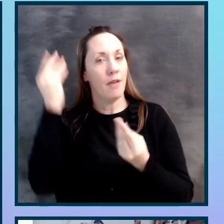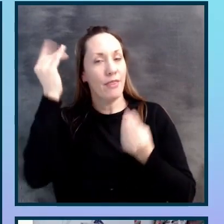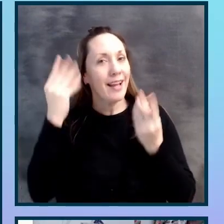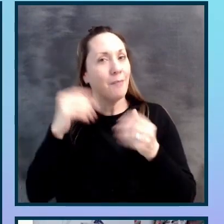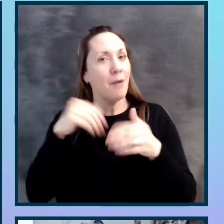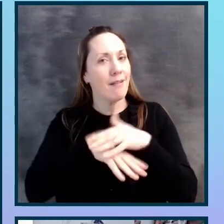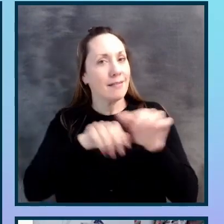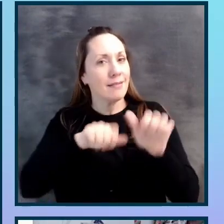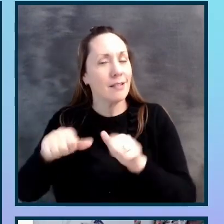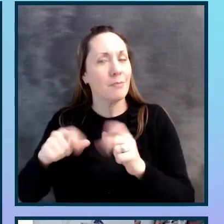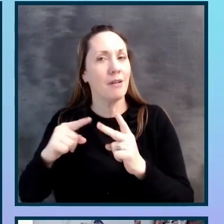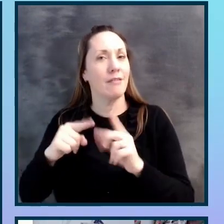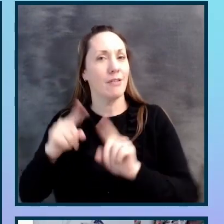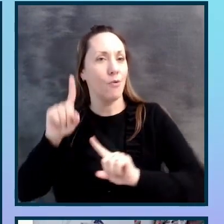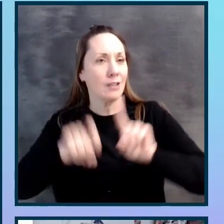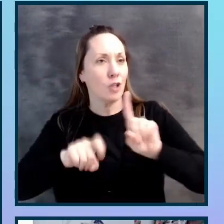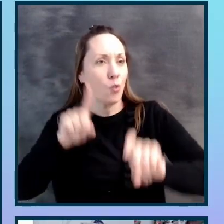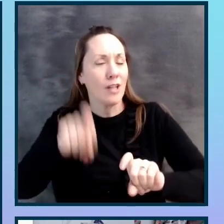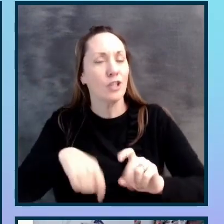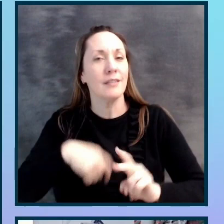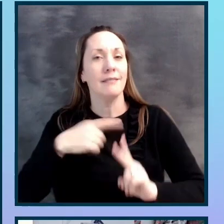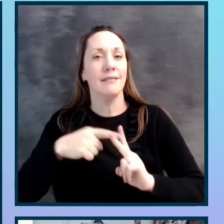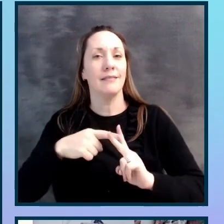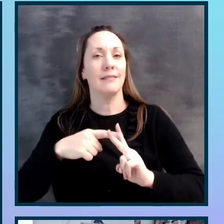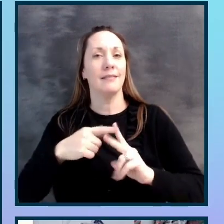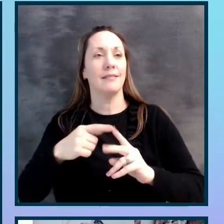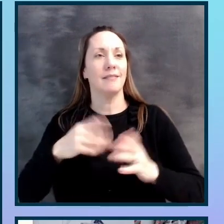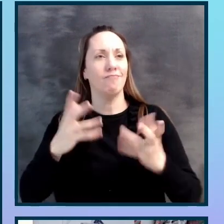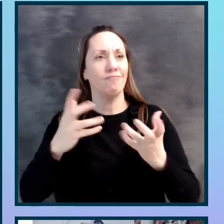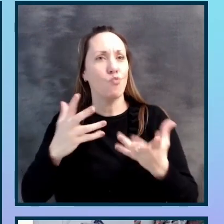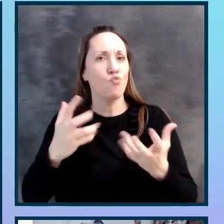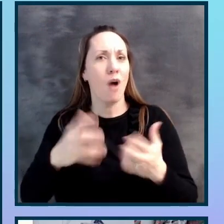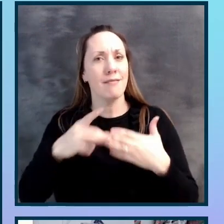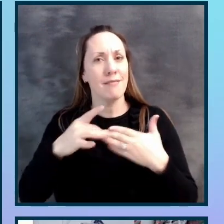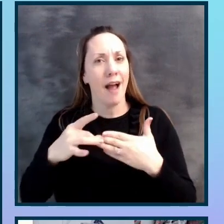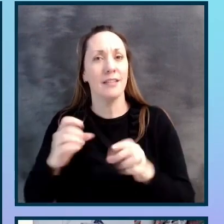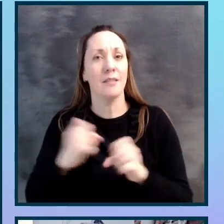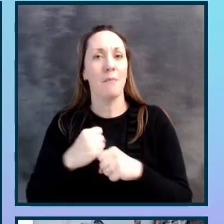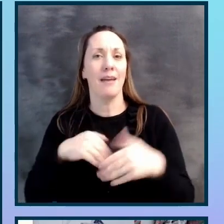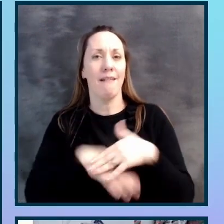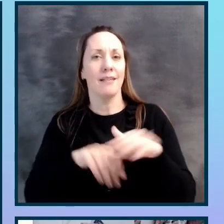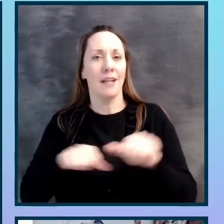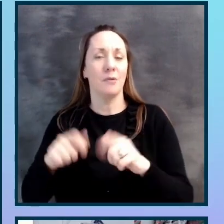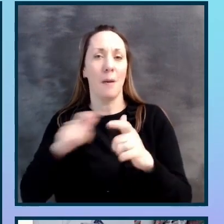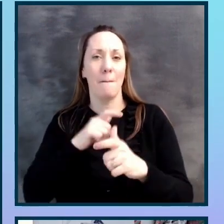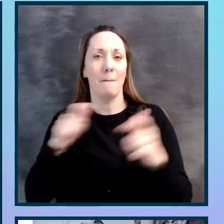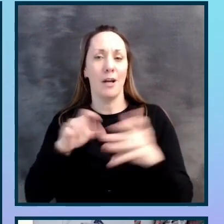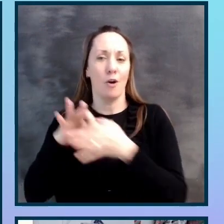asking questions, looking for guidance, and making accessibility a bigger part of our company culture.